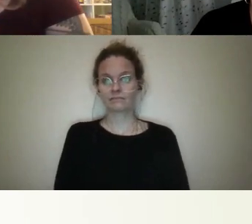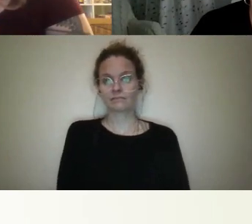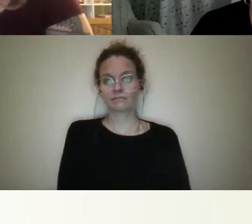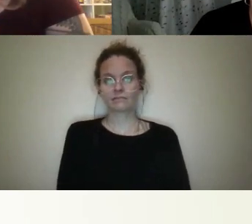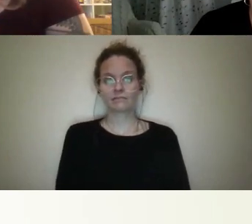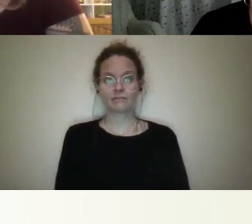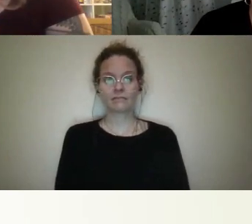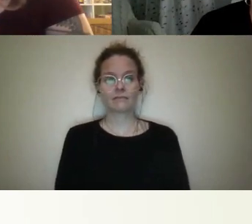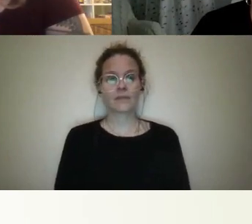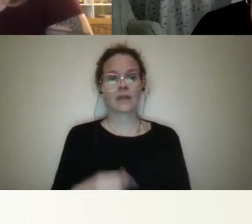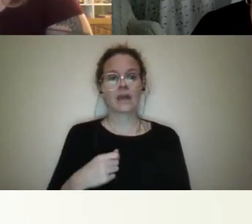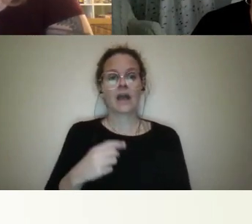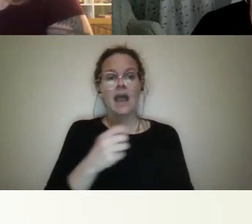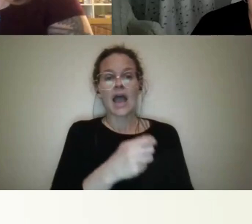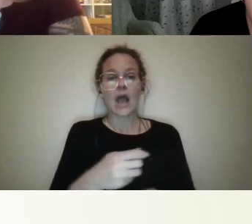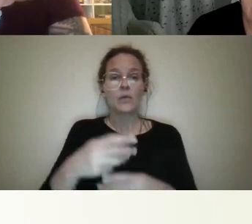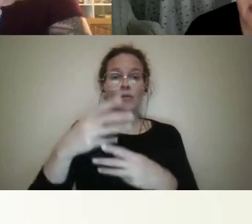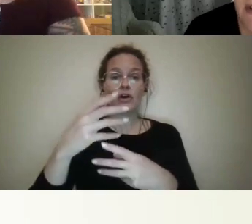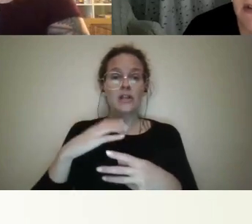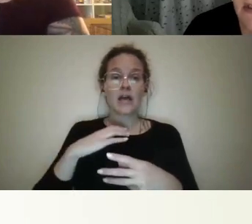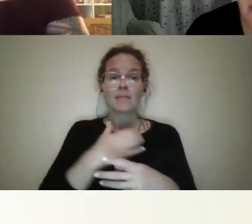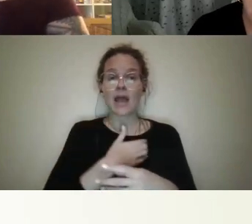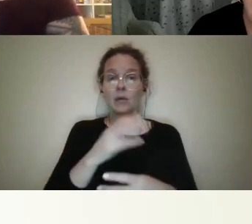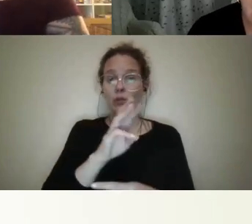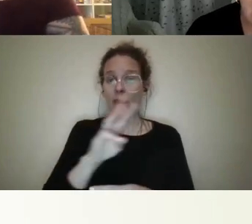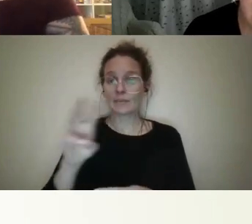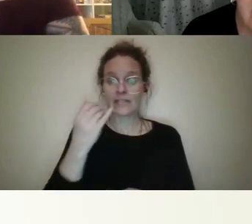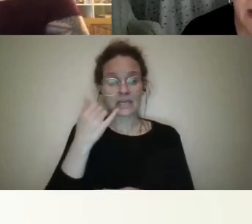Well I'll pull up our website and if you have any questions,